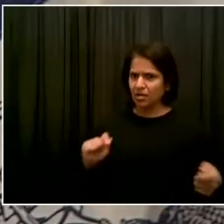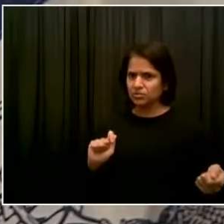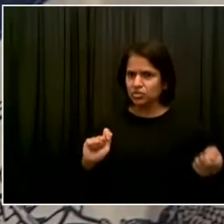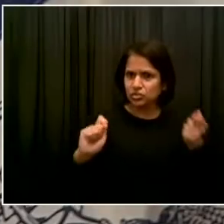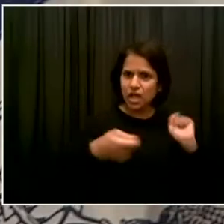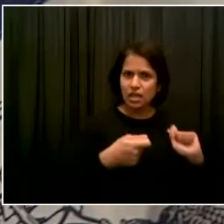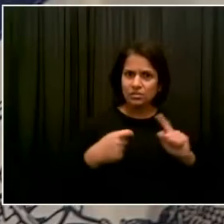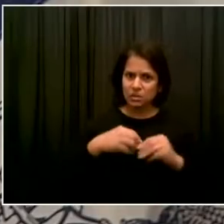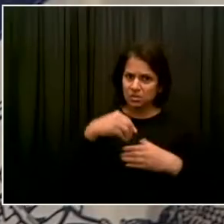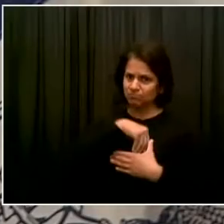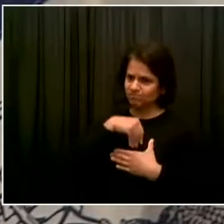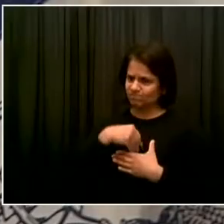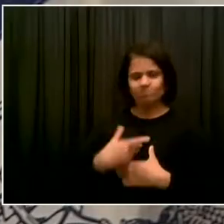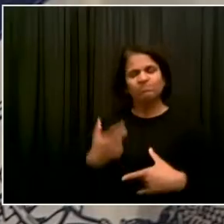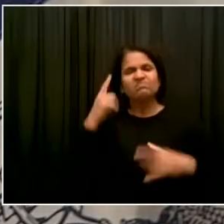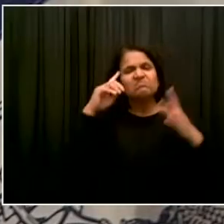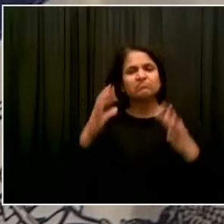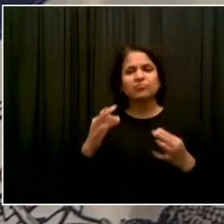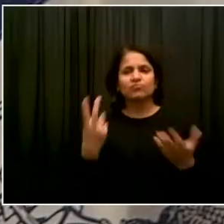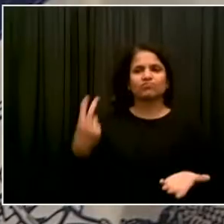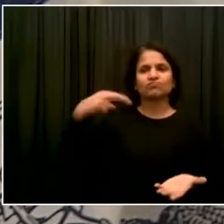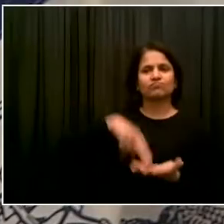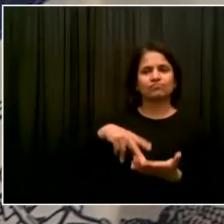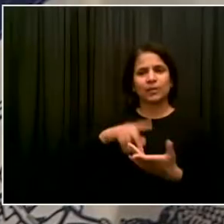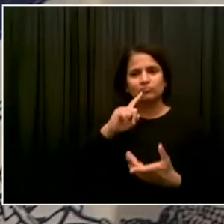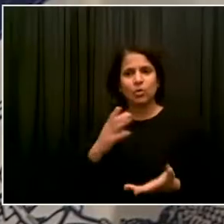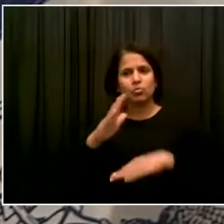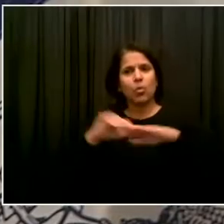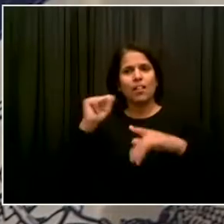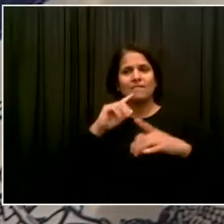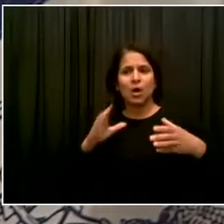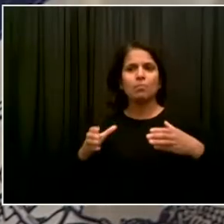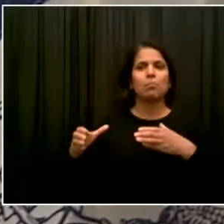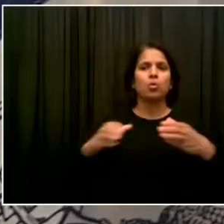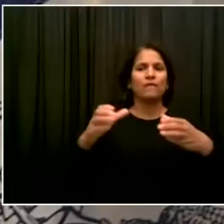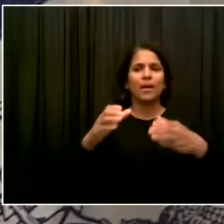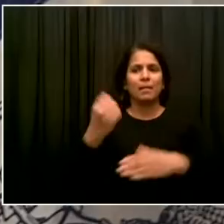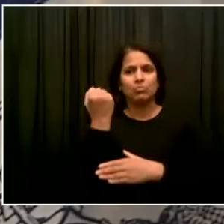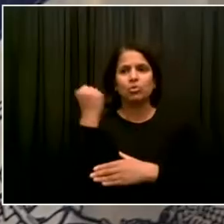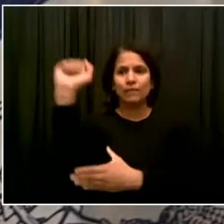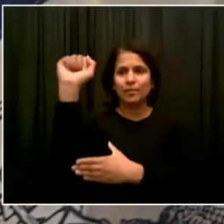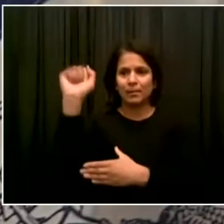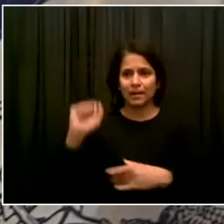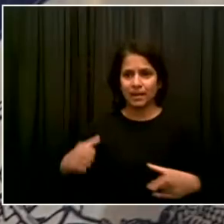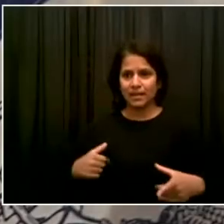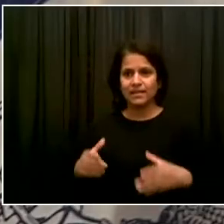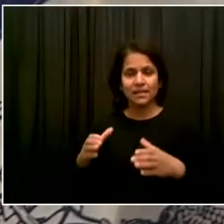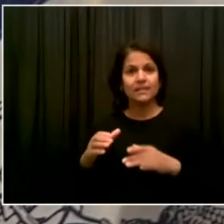SEEN THE CHANCE TO MAKE AN IMPACT HERE AND LVEI LA IFE WHERE SE HCOD UL FULFILL HER FOR POTENTIAL AND